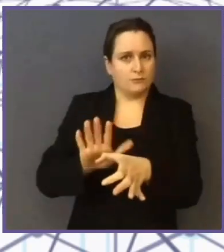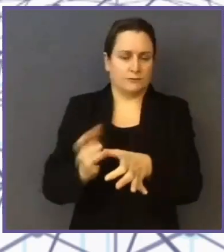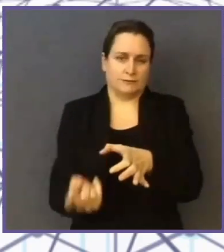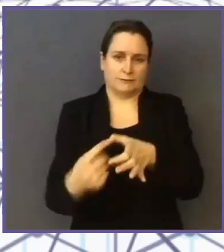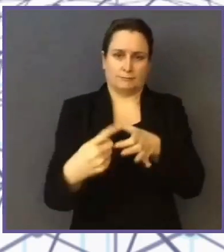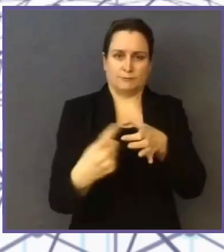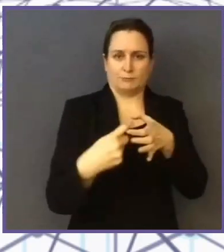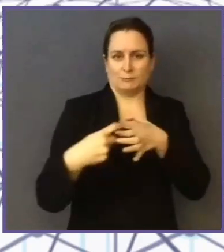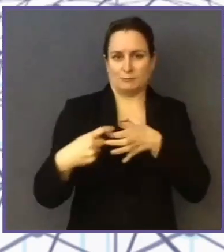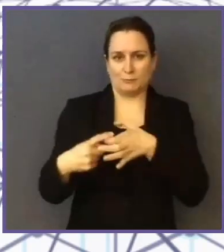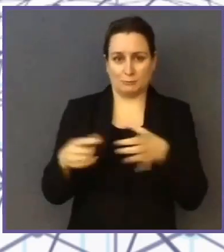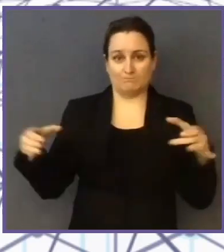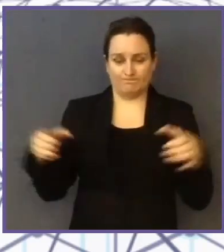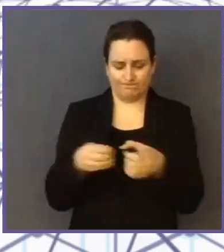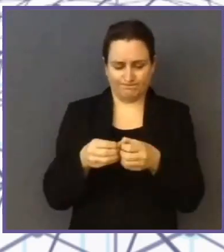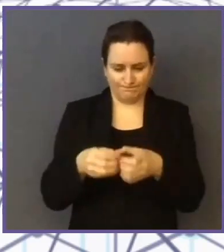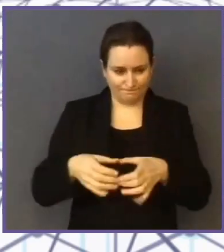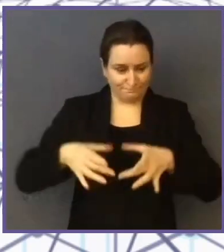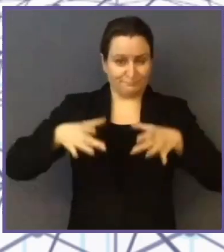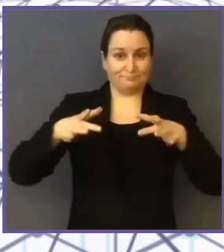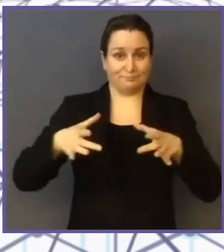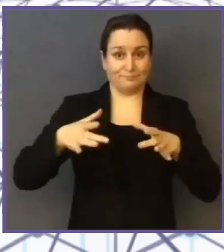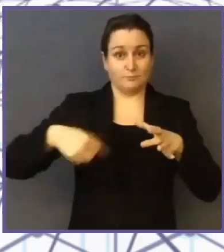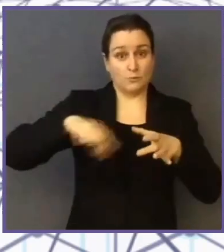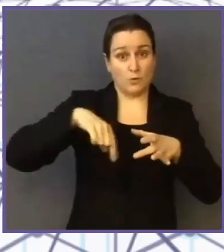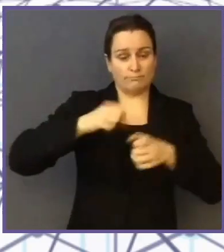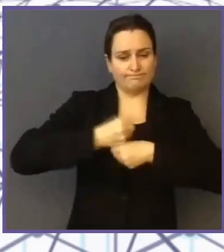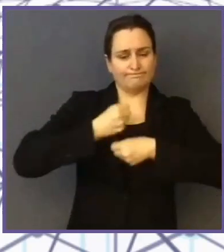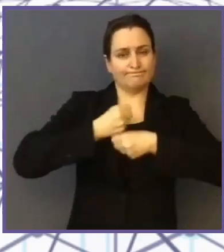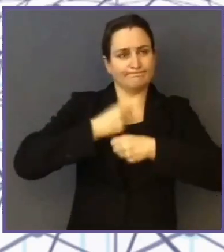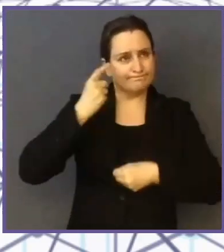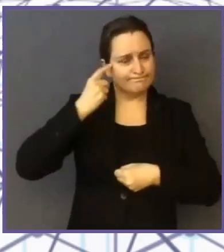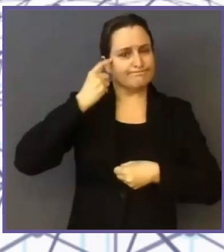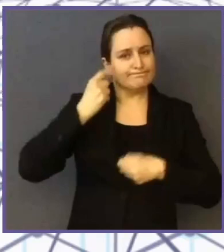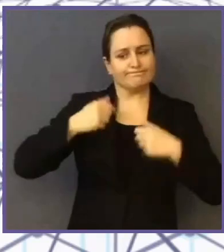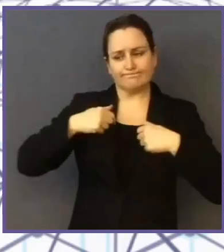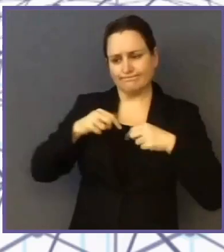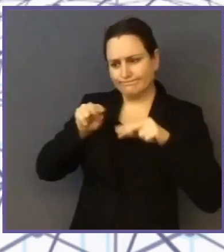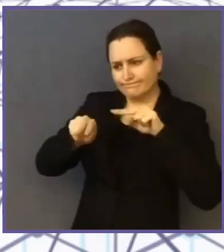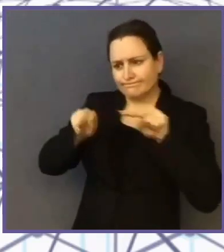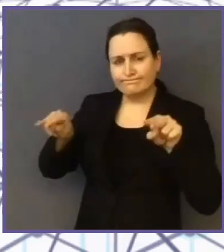All working together on grassroots solutions and everything you're listening today, the